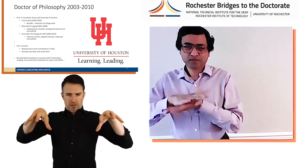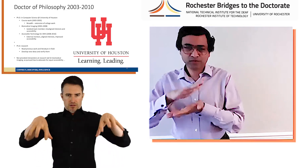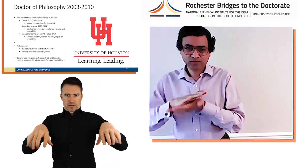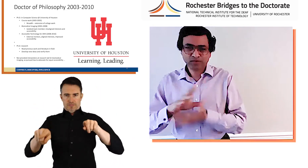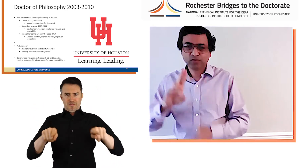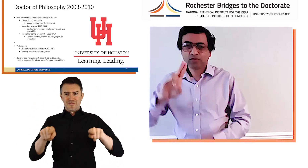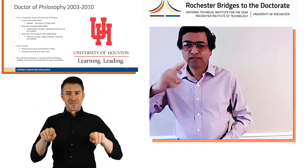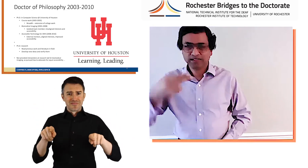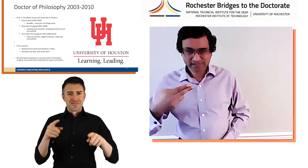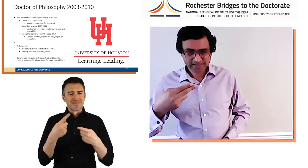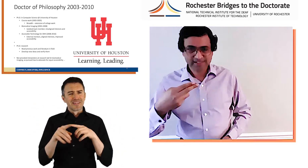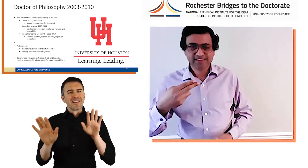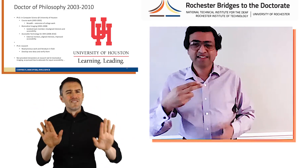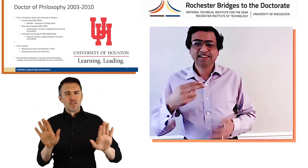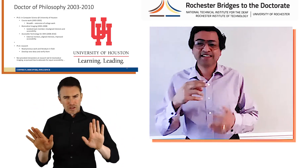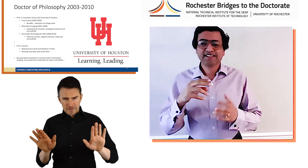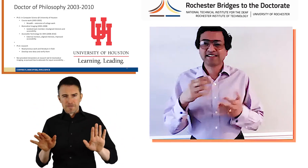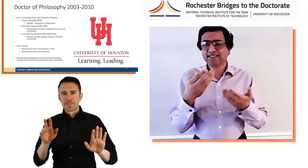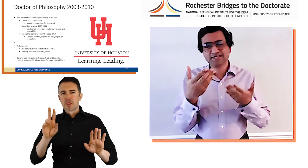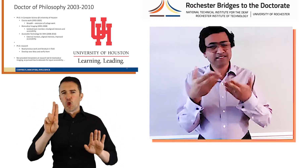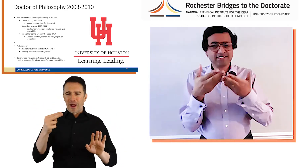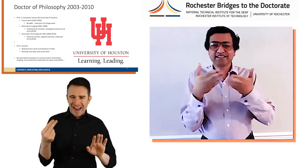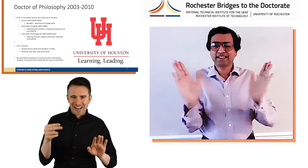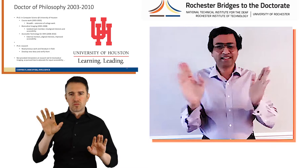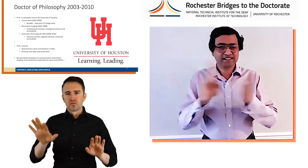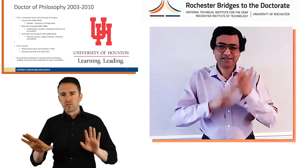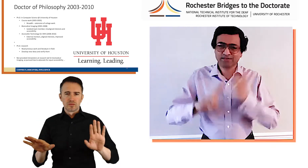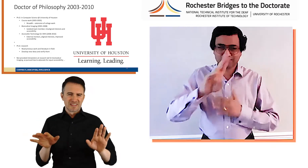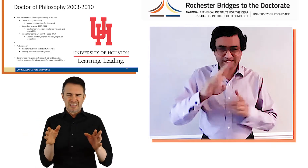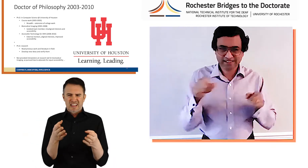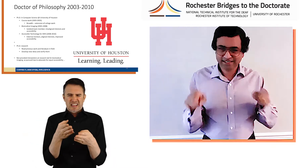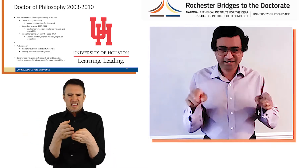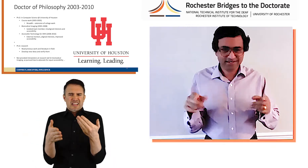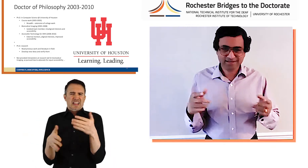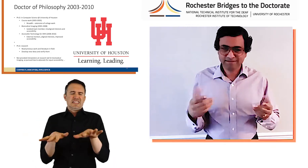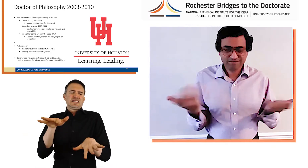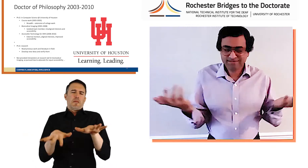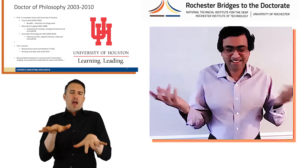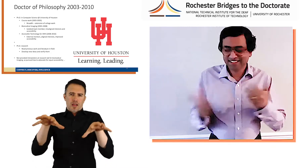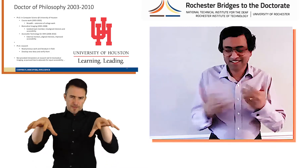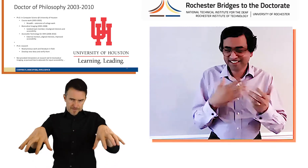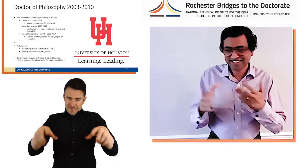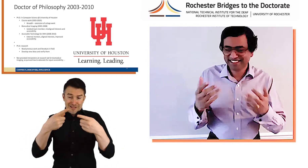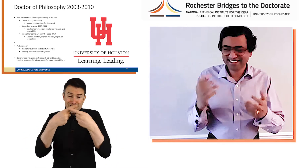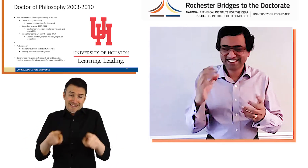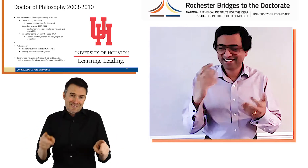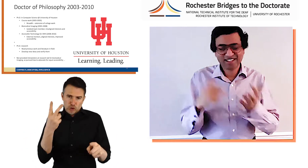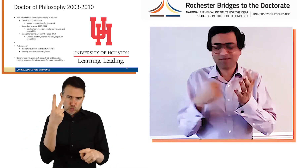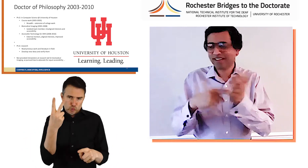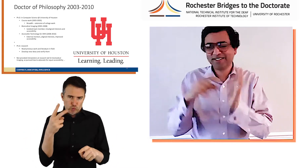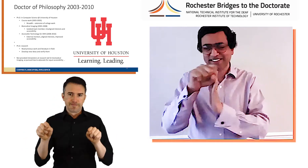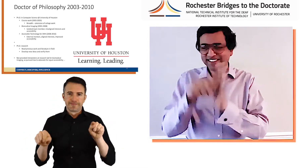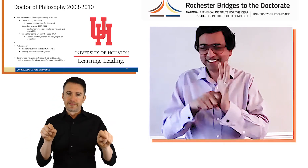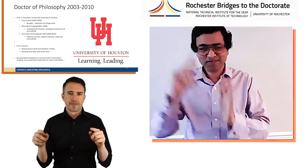And then I also went to the University of Houston. So, both colleges are very close to each other, and it's just a bit funny the way that states work and the way that